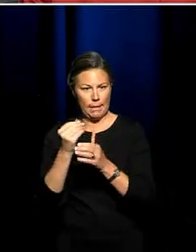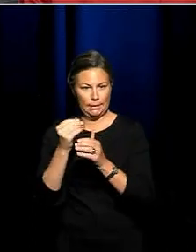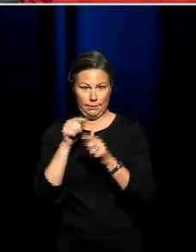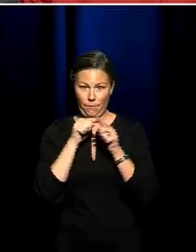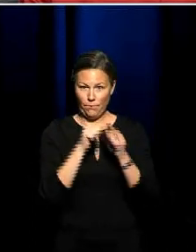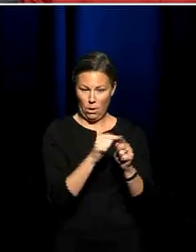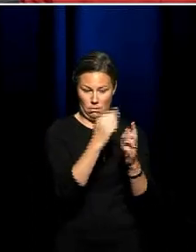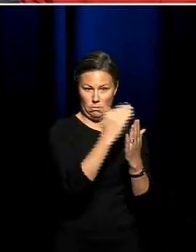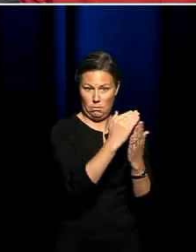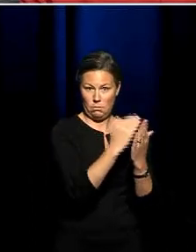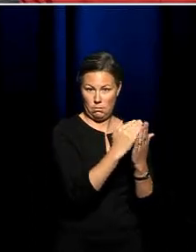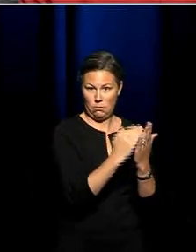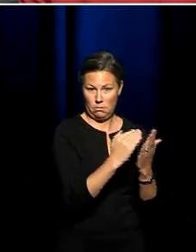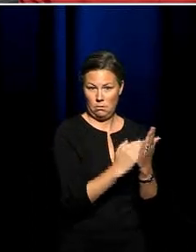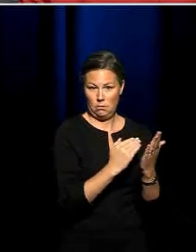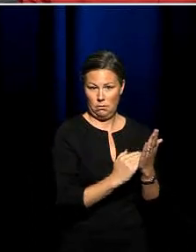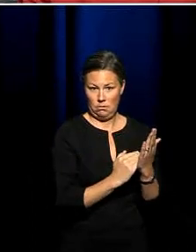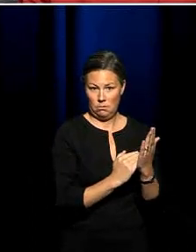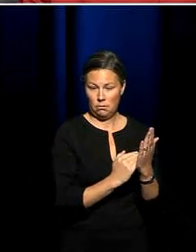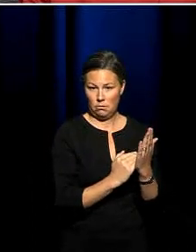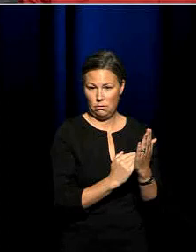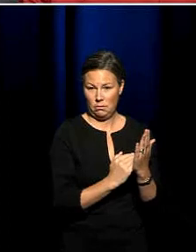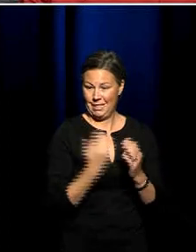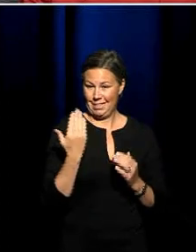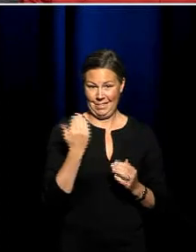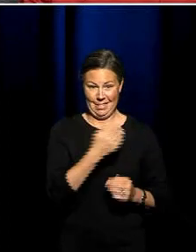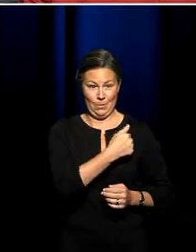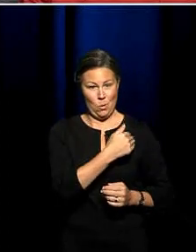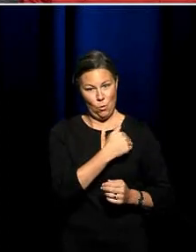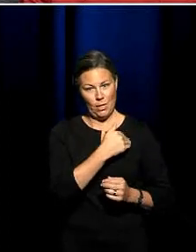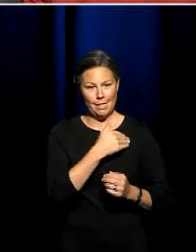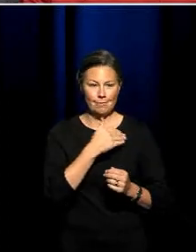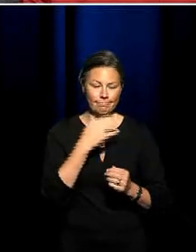have been read out by the acting official secretary this morning. During